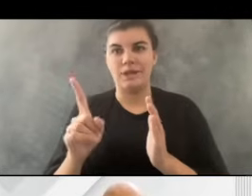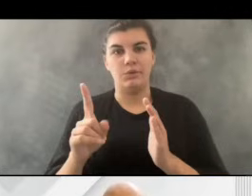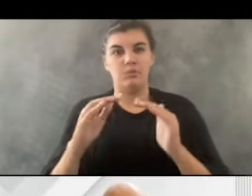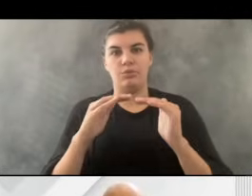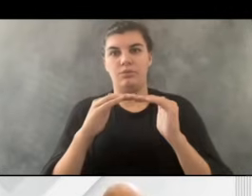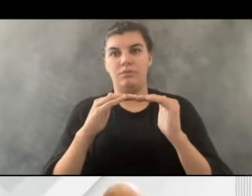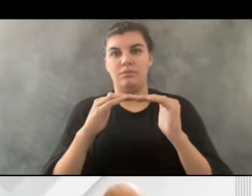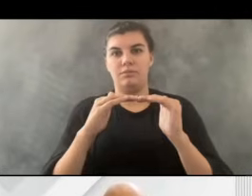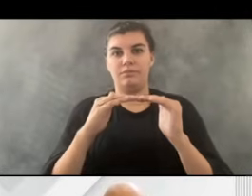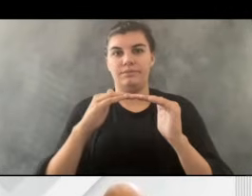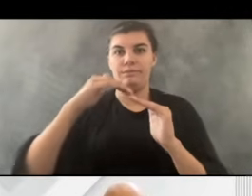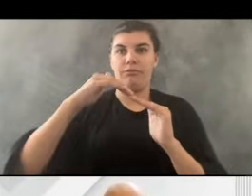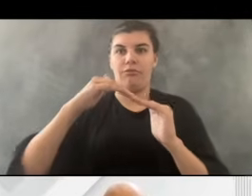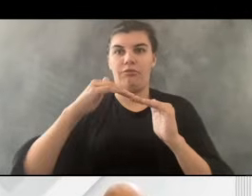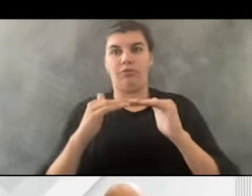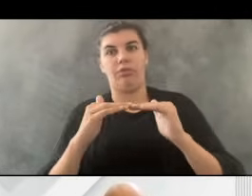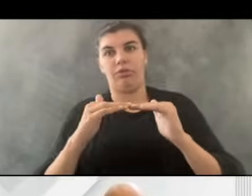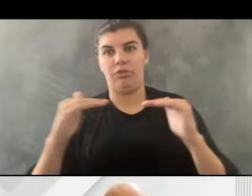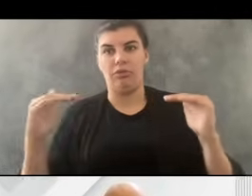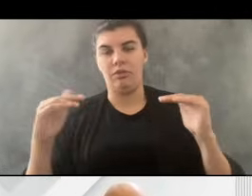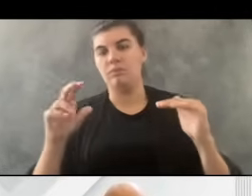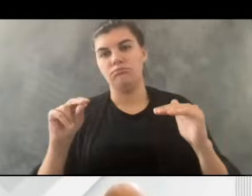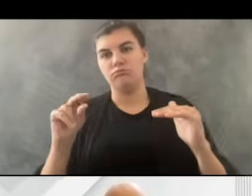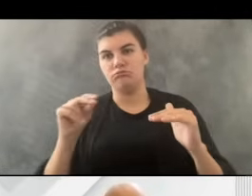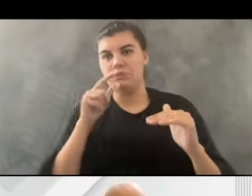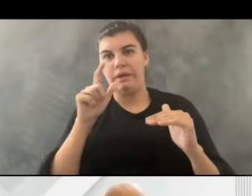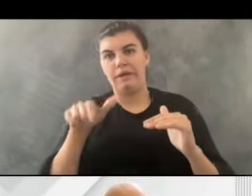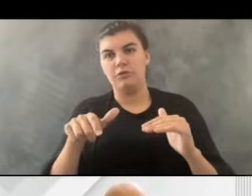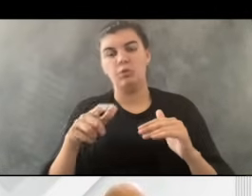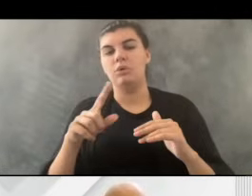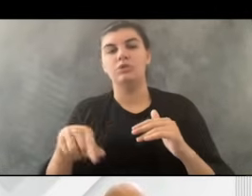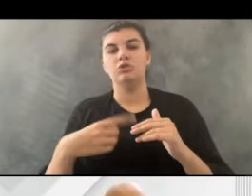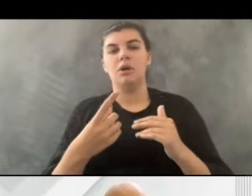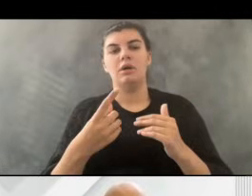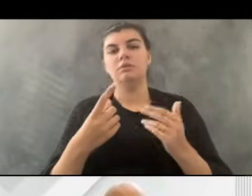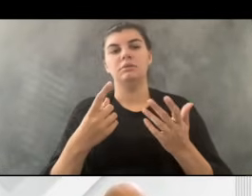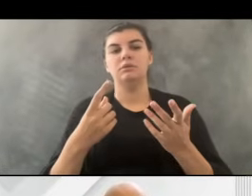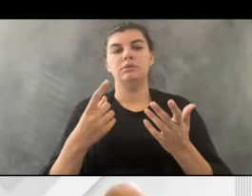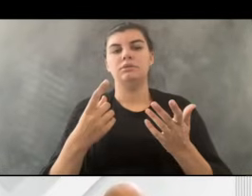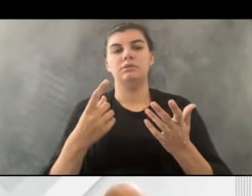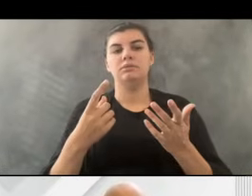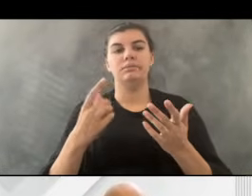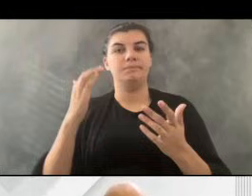we've allowed you to follow the roadway, we're just wanting you to be aware that the